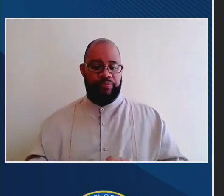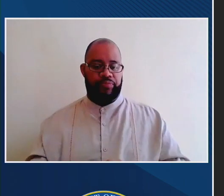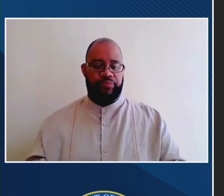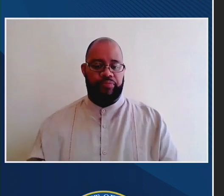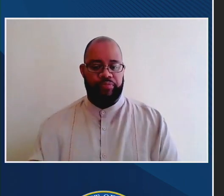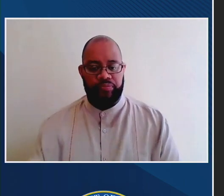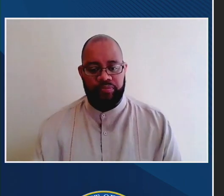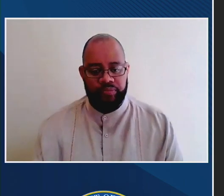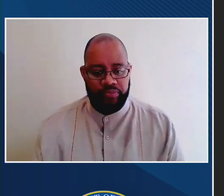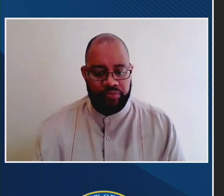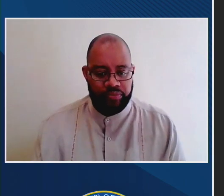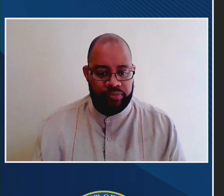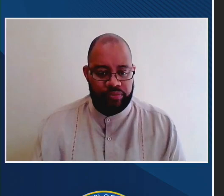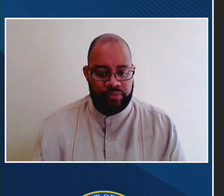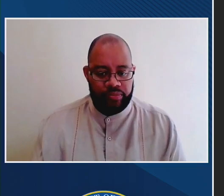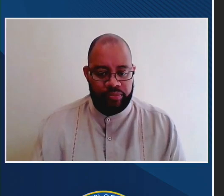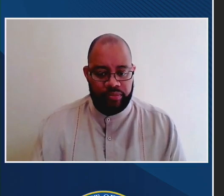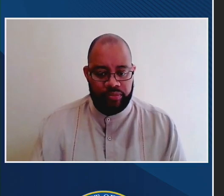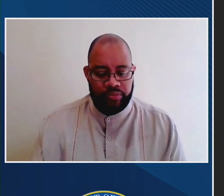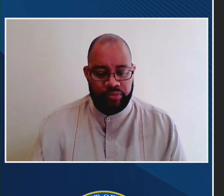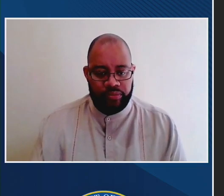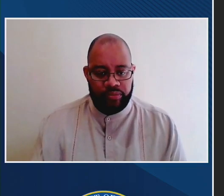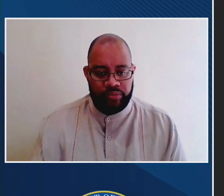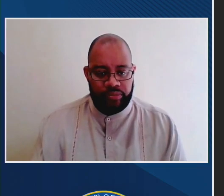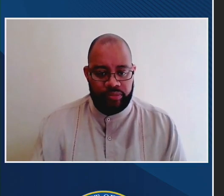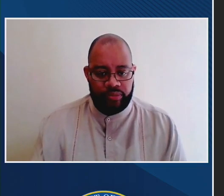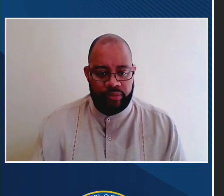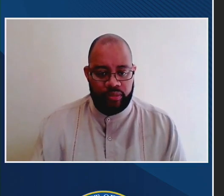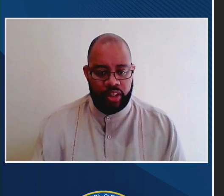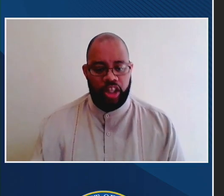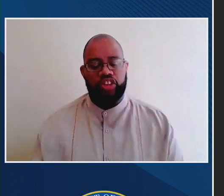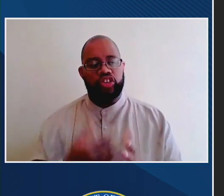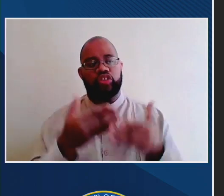certainly go ahead that way and just go ahead. And right now, I'd like to make the